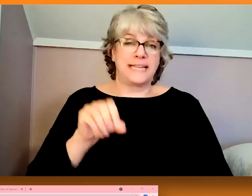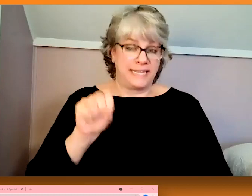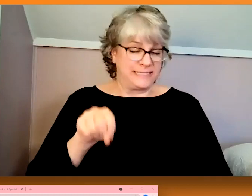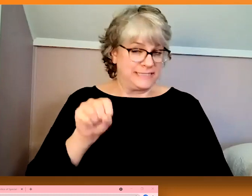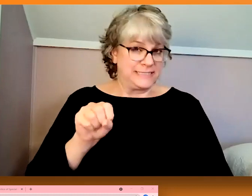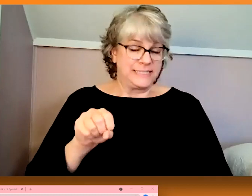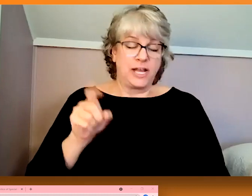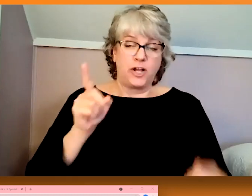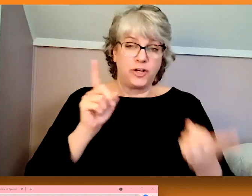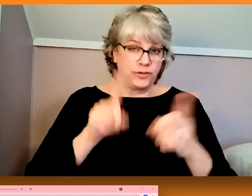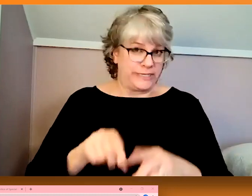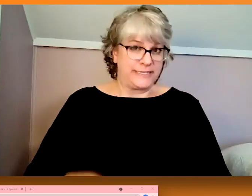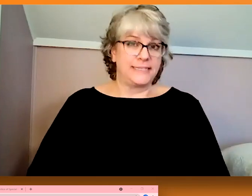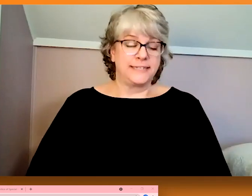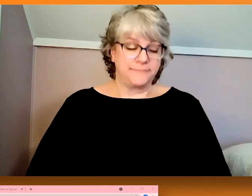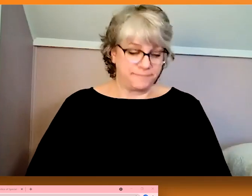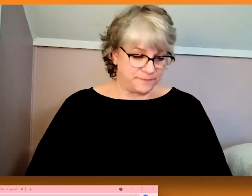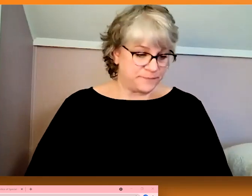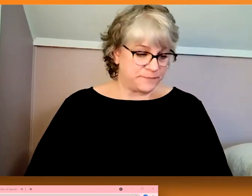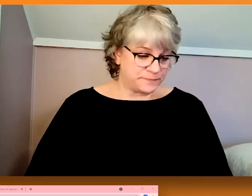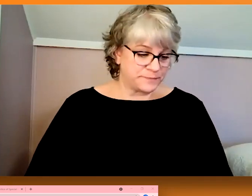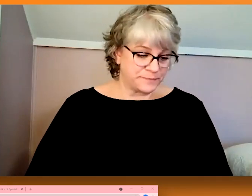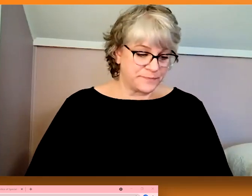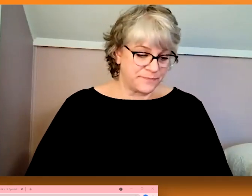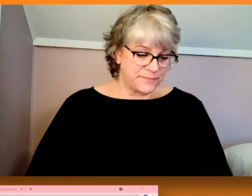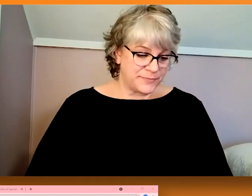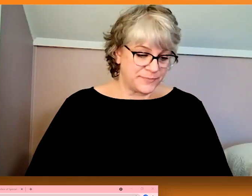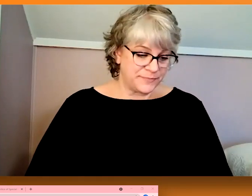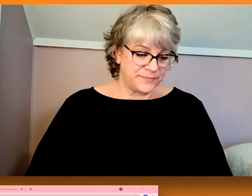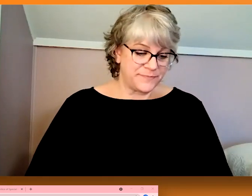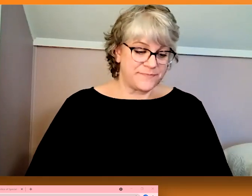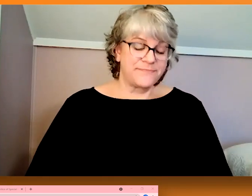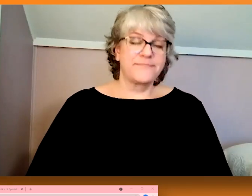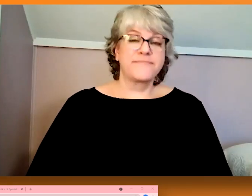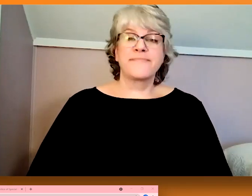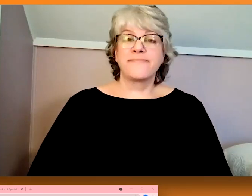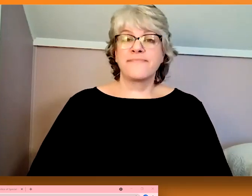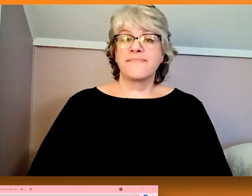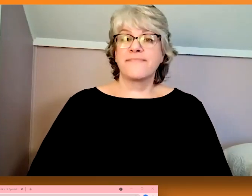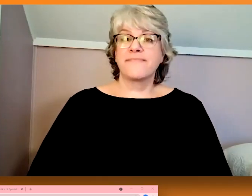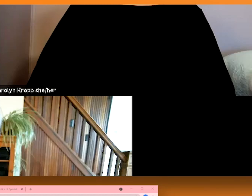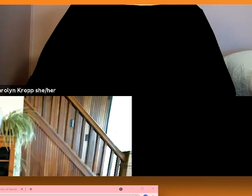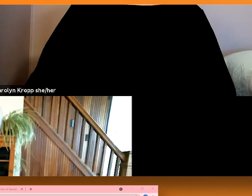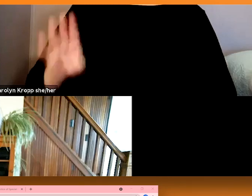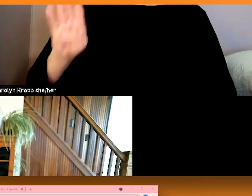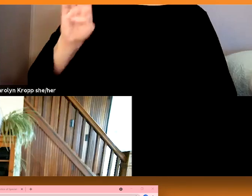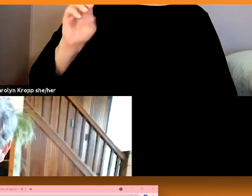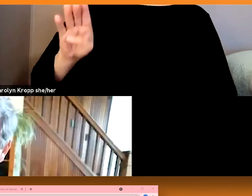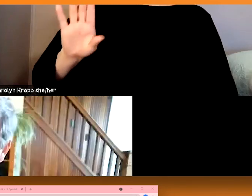and in fact, I purposely didn't use the research that Bob did, even though